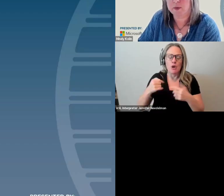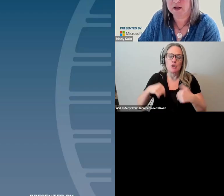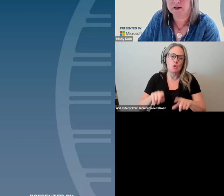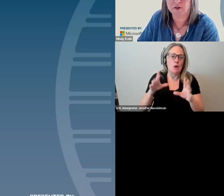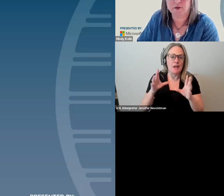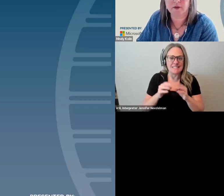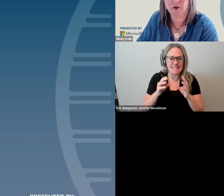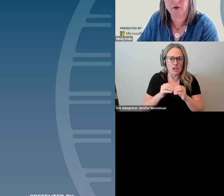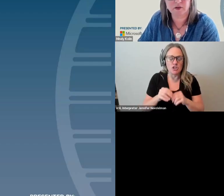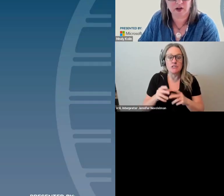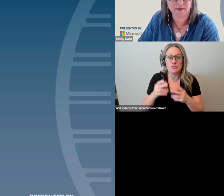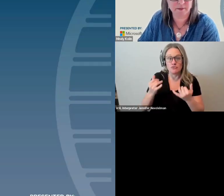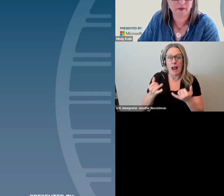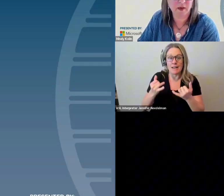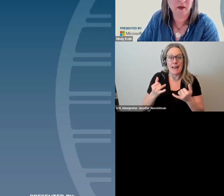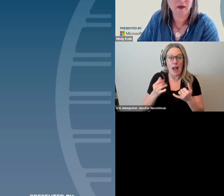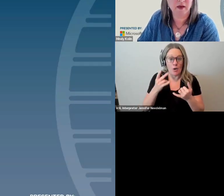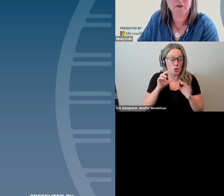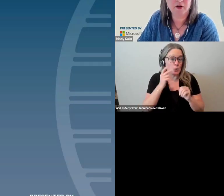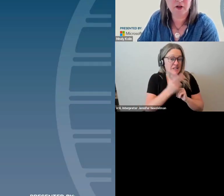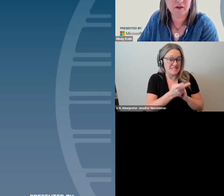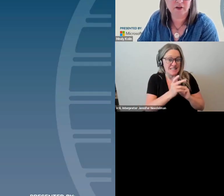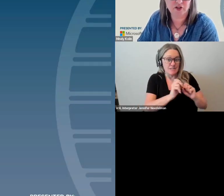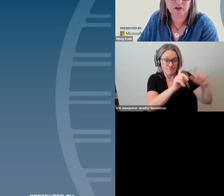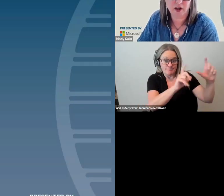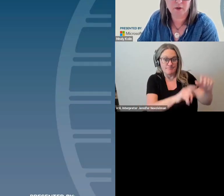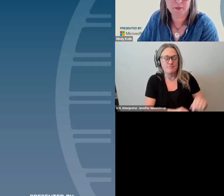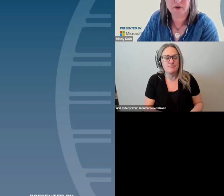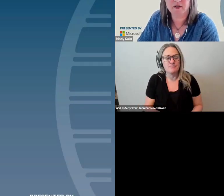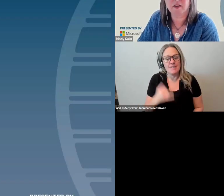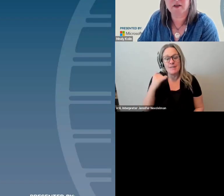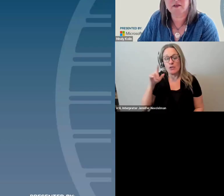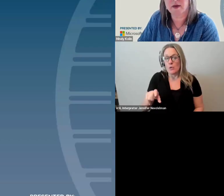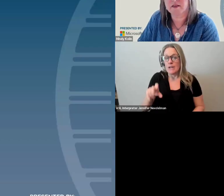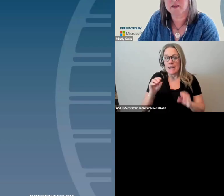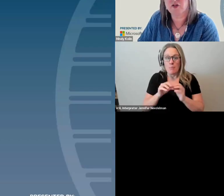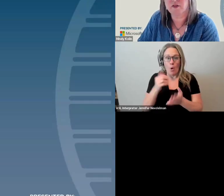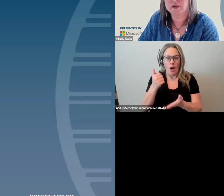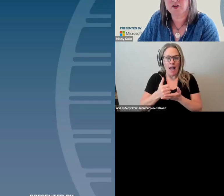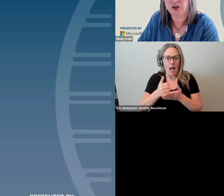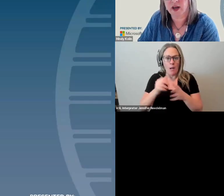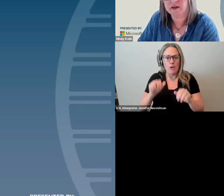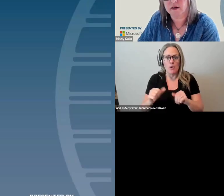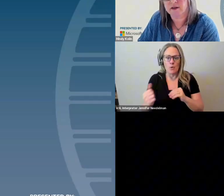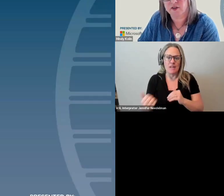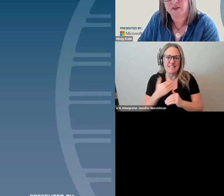and they are spotlit throughout the whole time. If you need additional help, you could send us a message via the chat